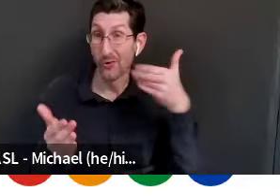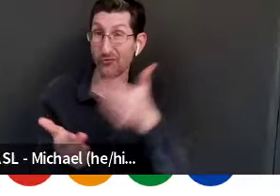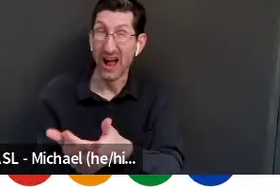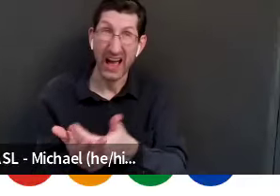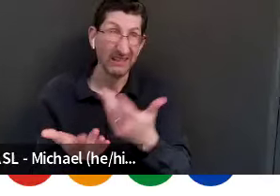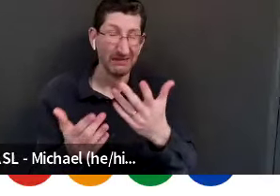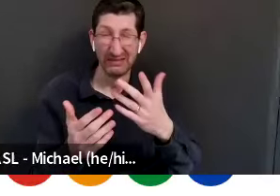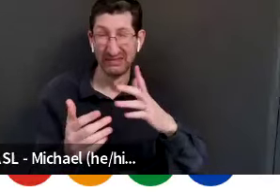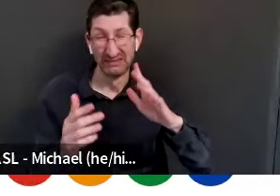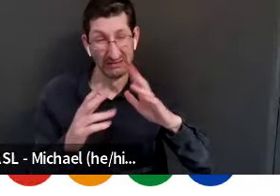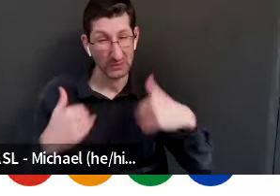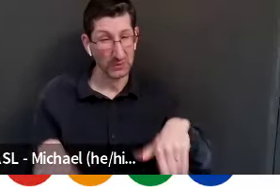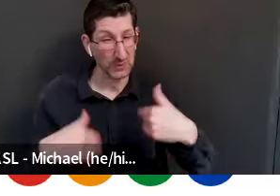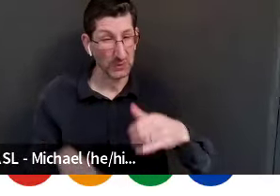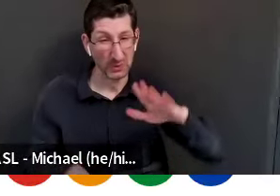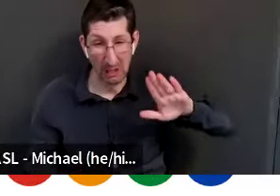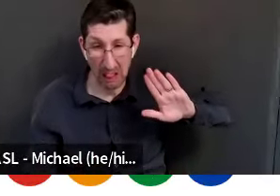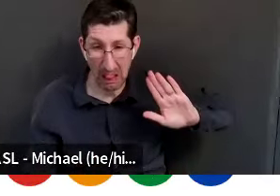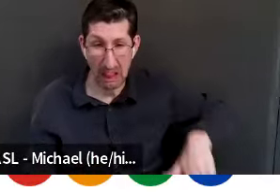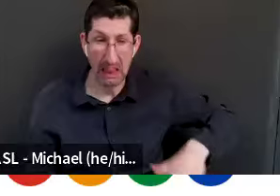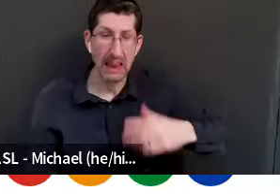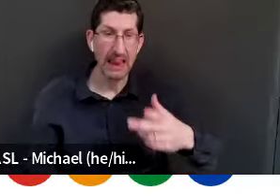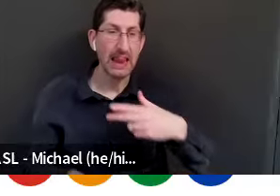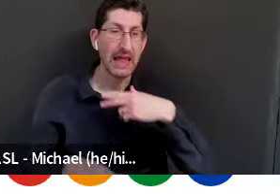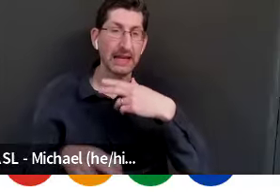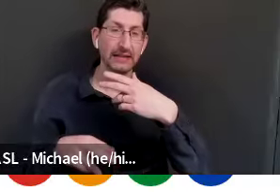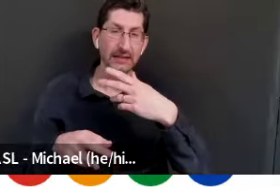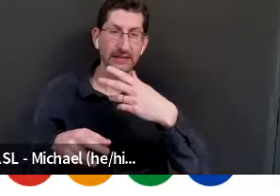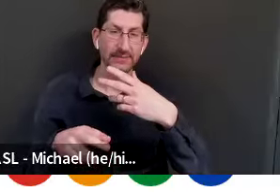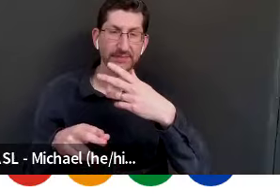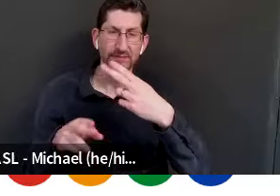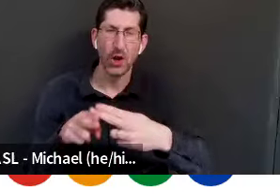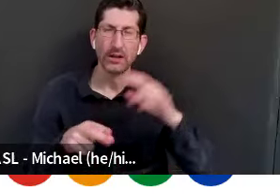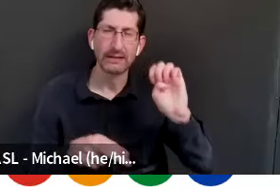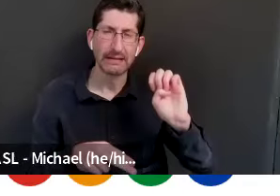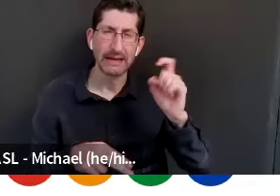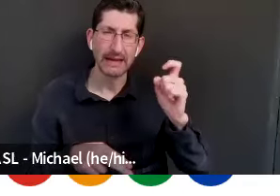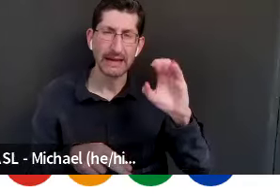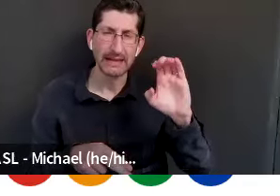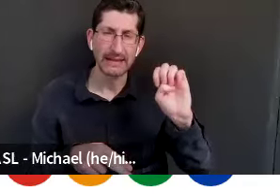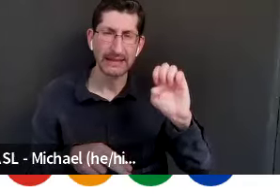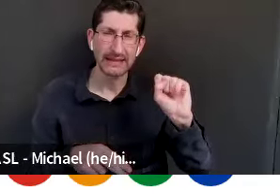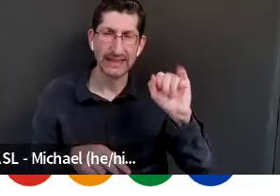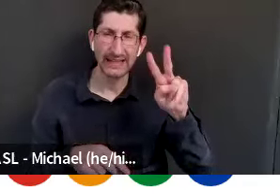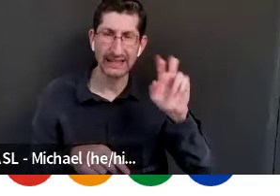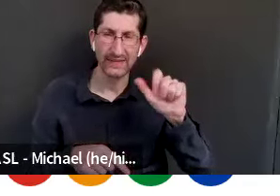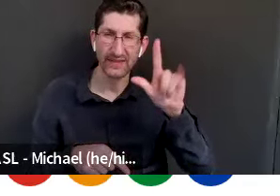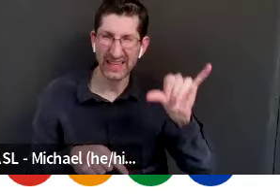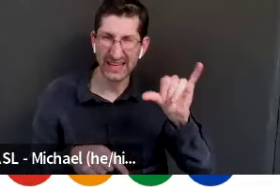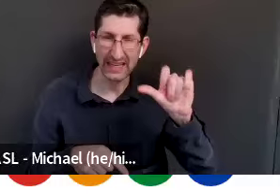LENGTH AS WELL AS WHAT WE CALL ACCESSIVELY LATE TRIPS, WHERE PICKUP IS MORE THAN 30-60 OR 60-120 MINUTES LATE, OR LATER THAN